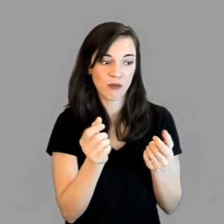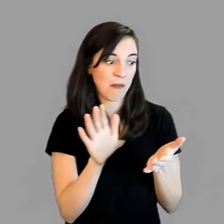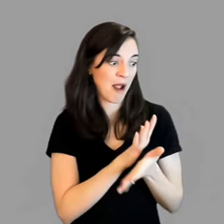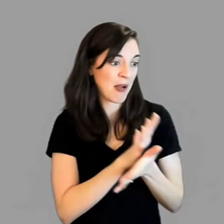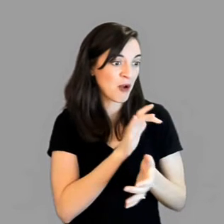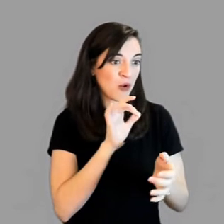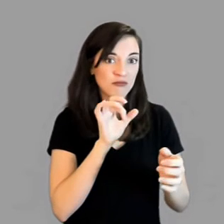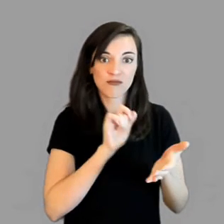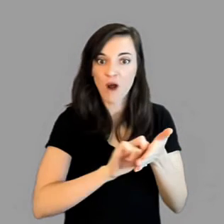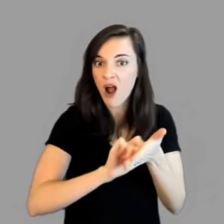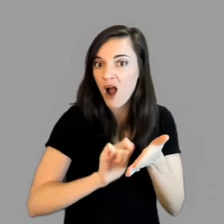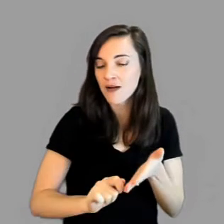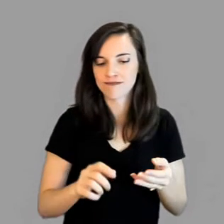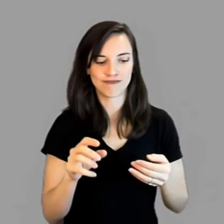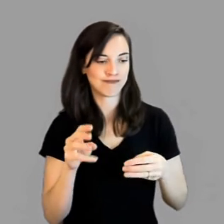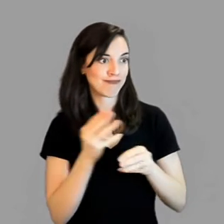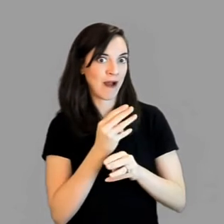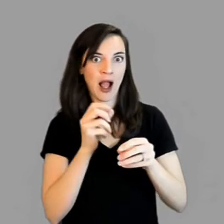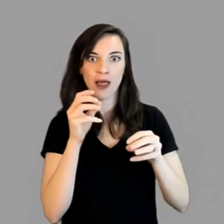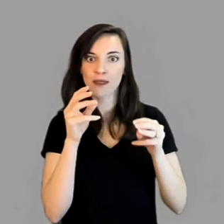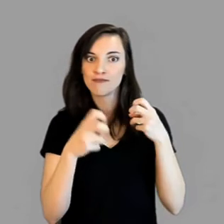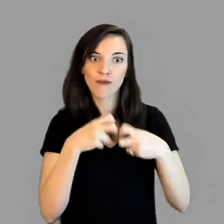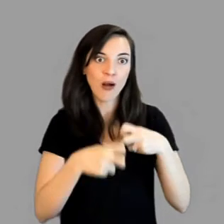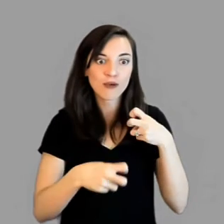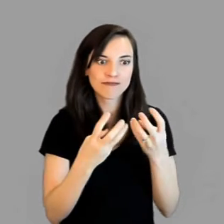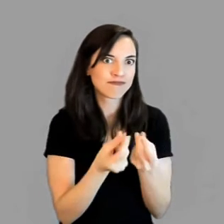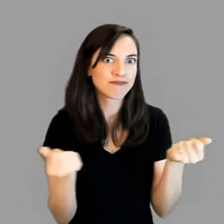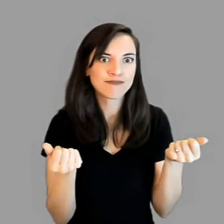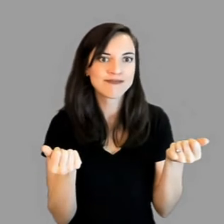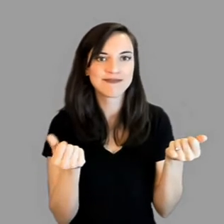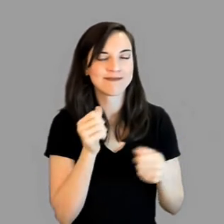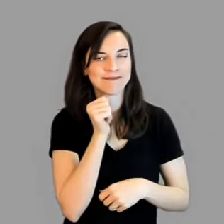Knowing that most students are not intrinsically motivated by writing reports or completing